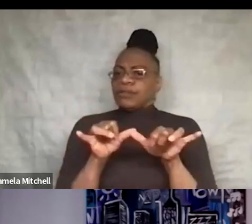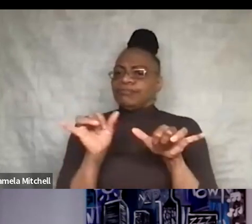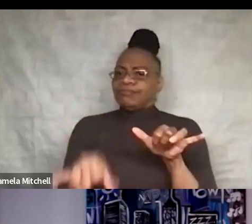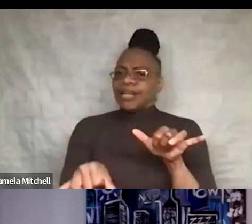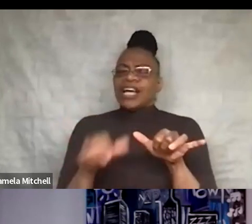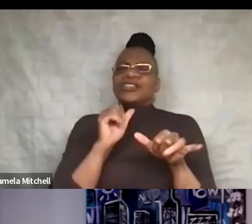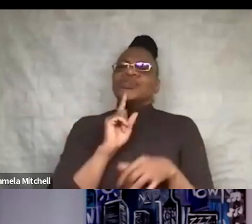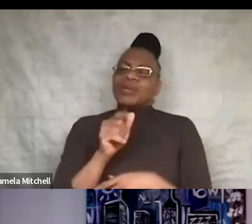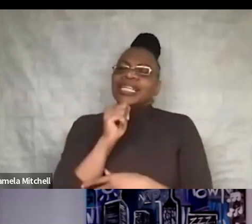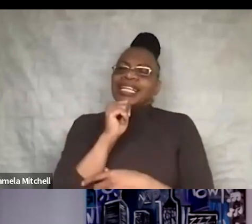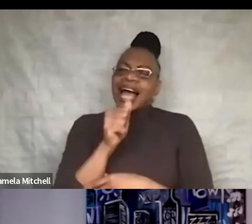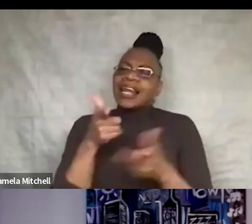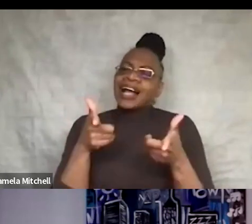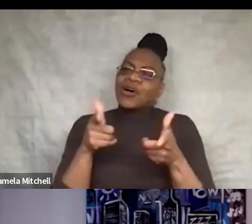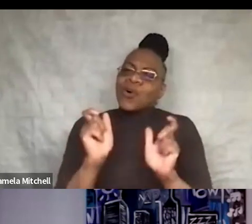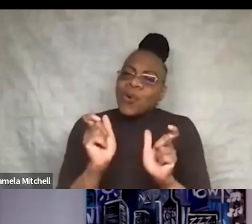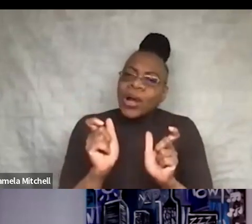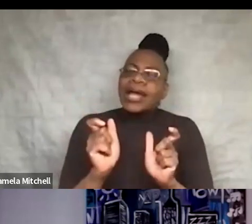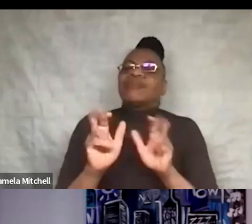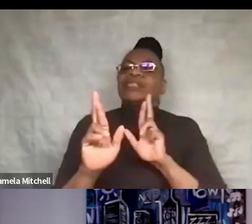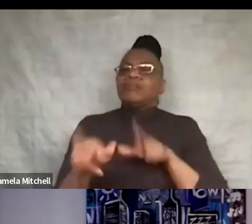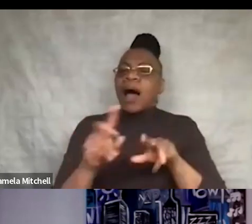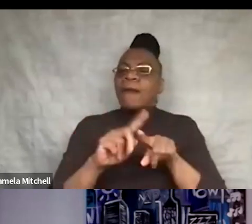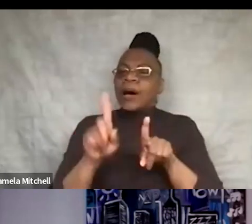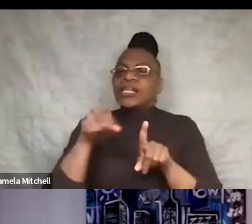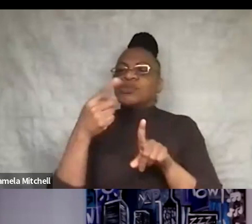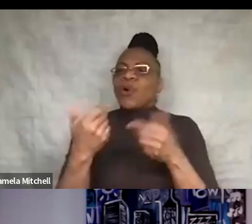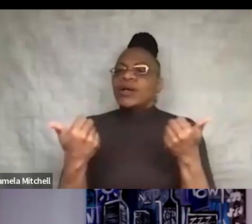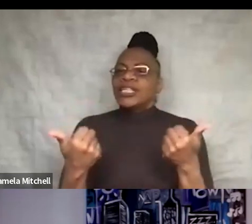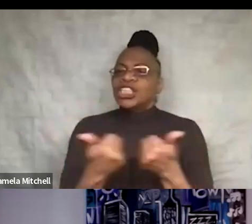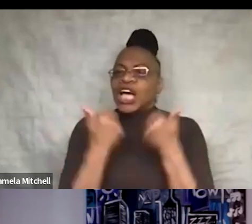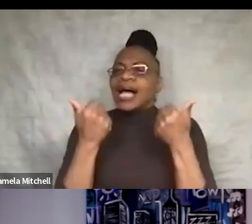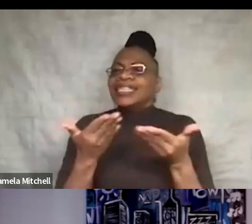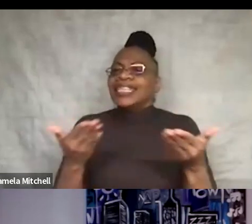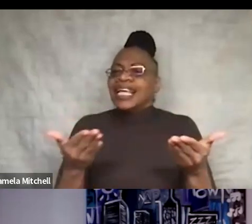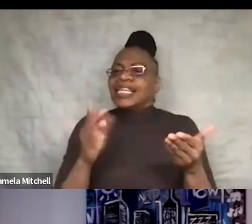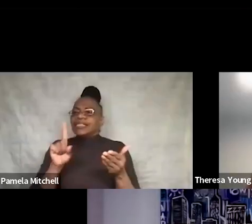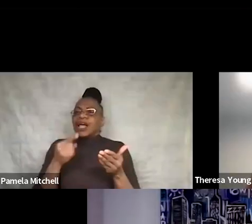but I would say that's one of the more challenging things, and yet, probably the most important thing to just be aware of.